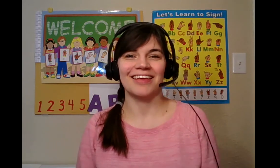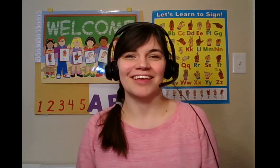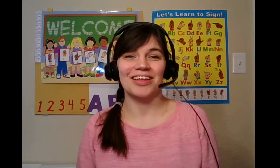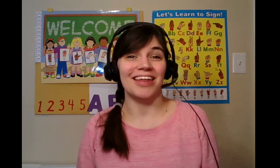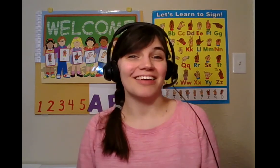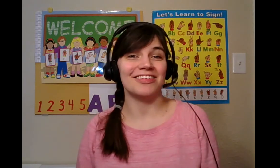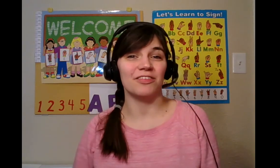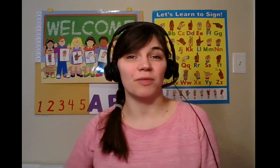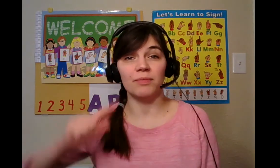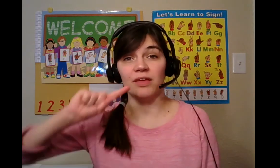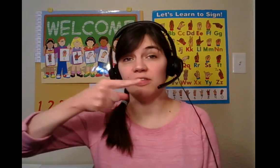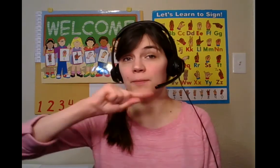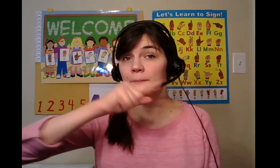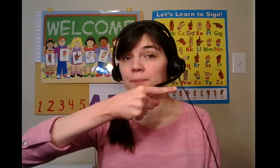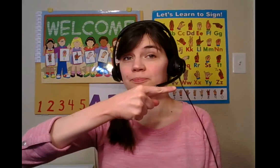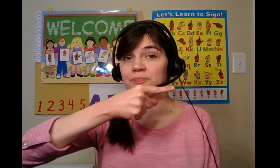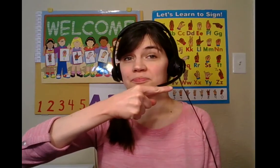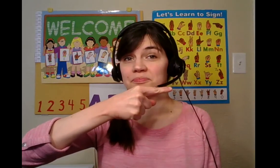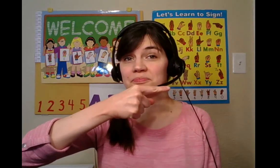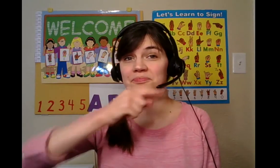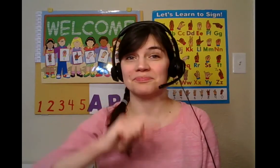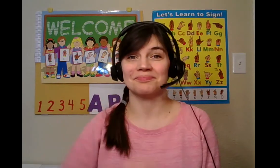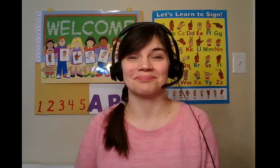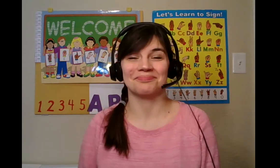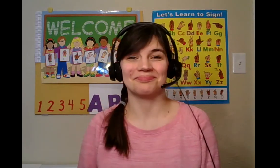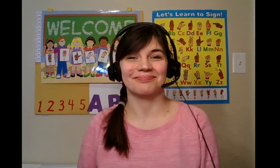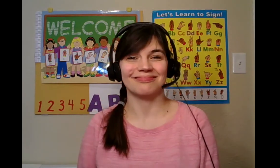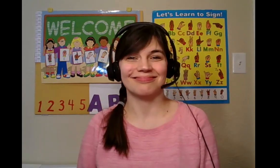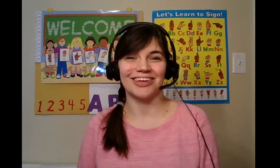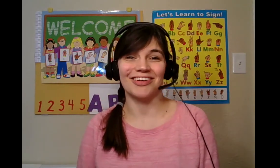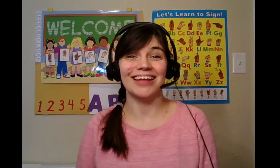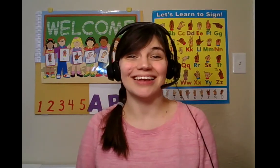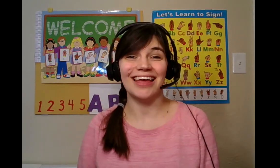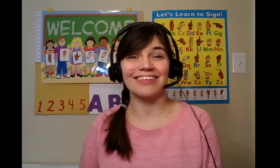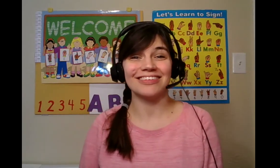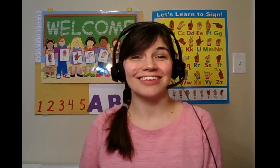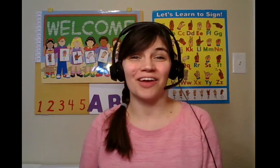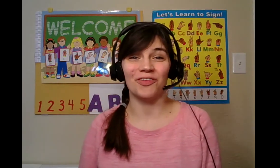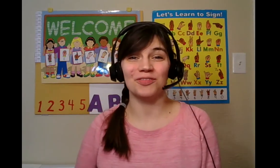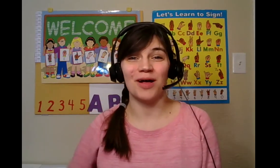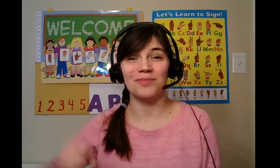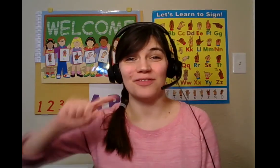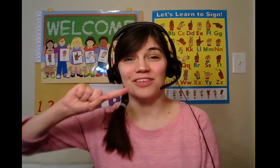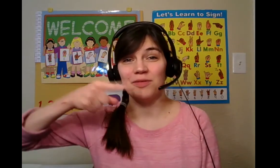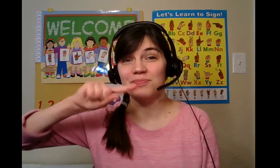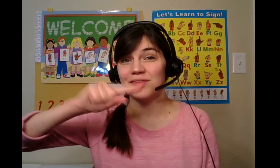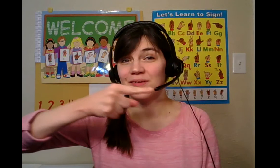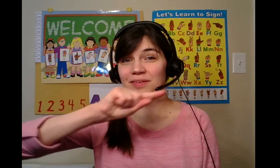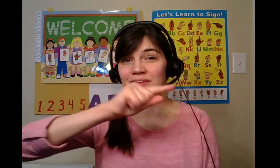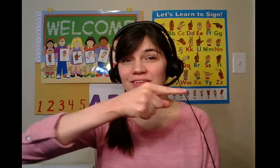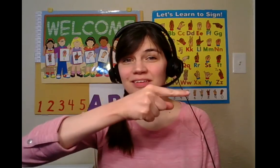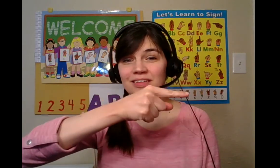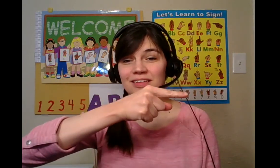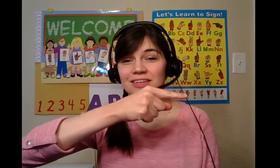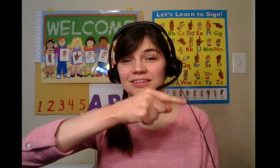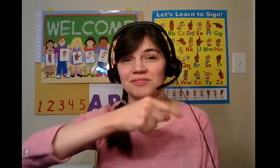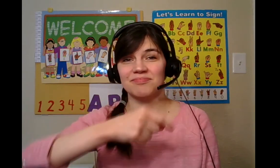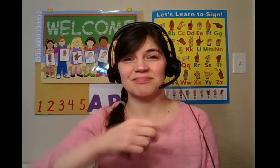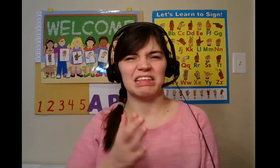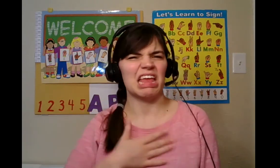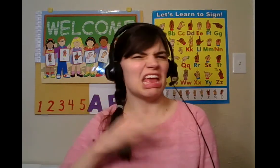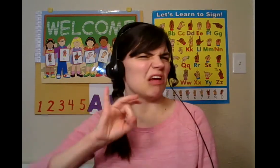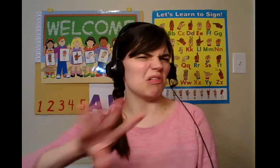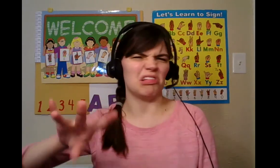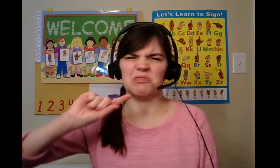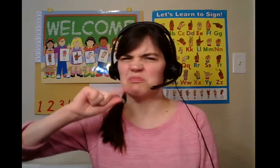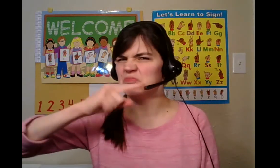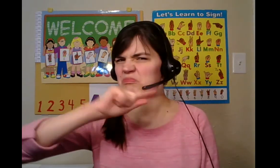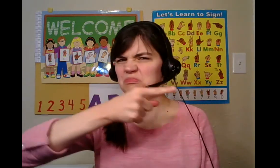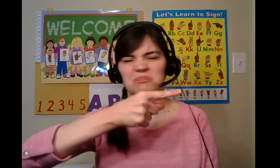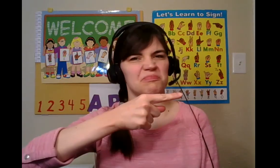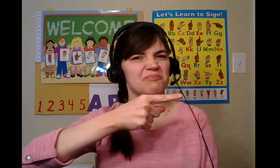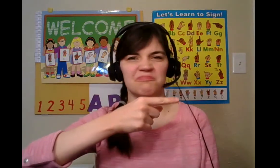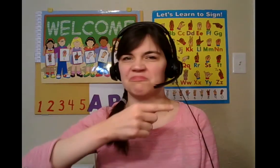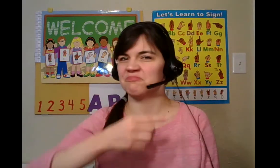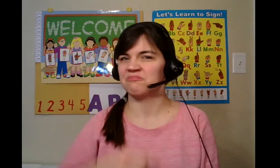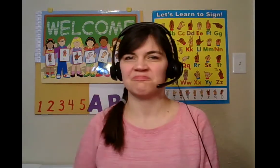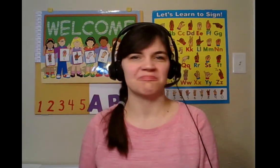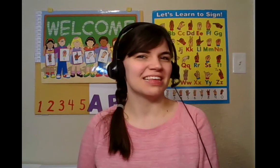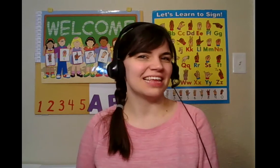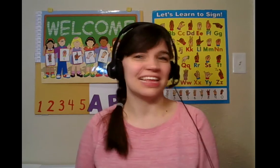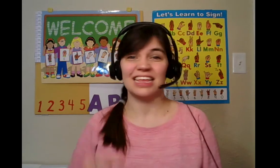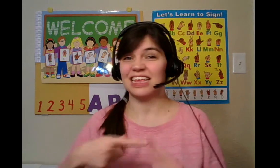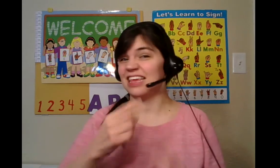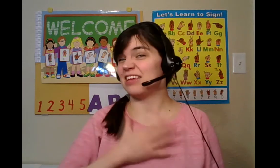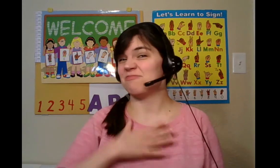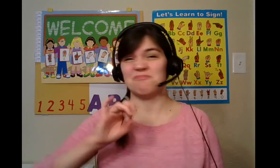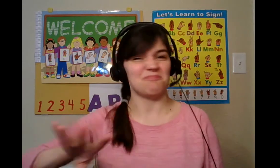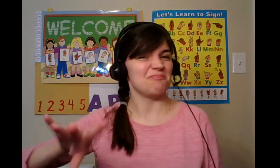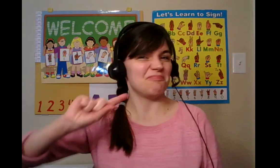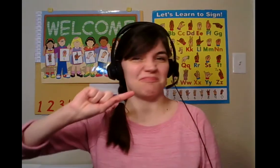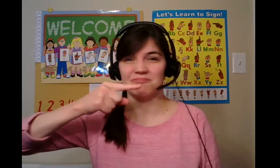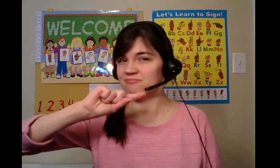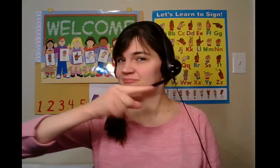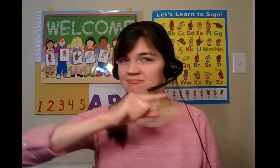Next his mom gives him... Alright? Next Harold's mom gives him... Harold... He...